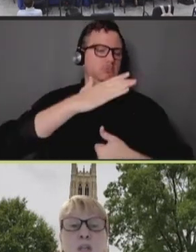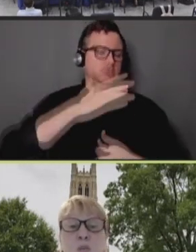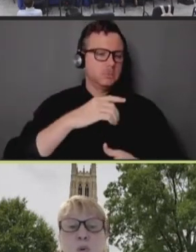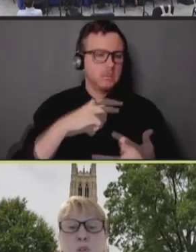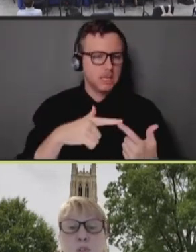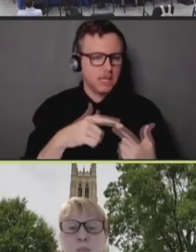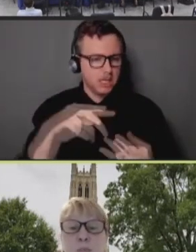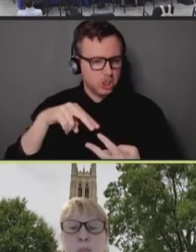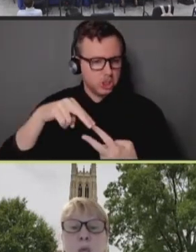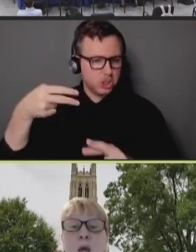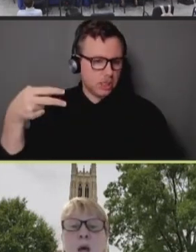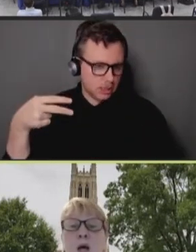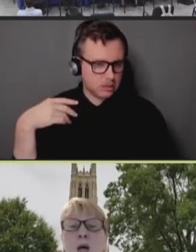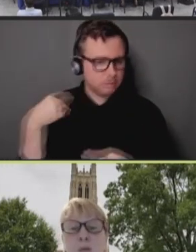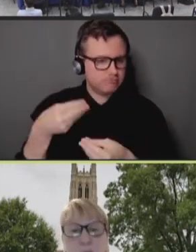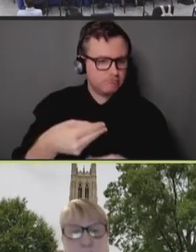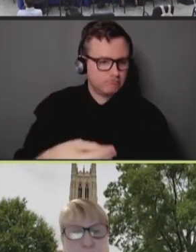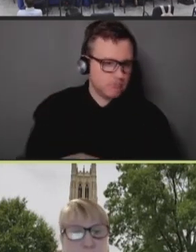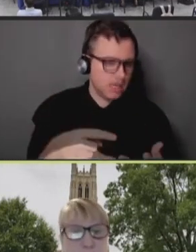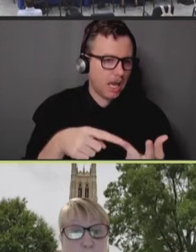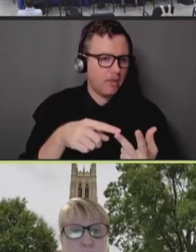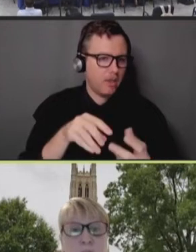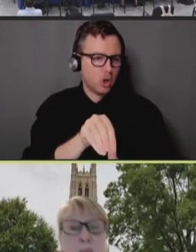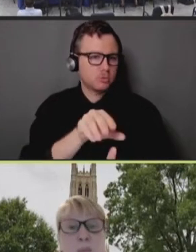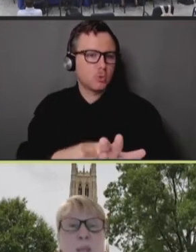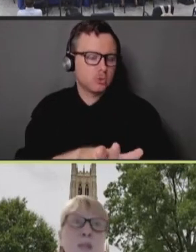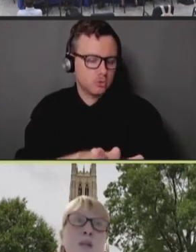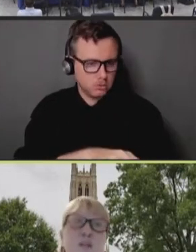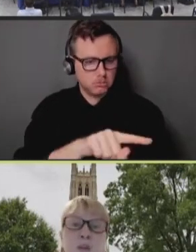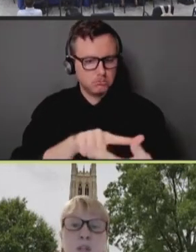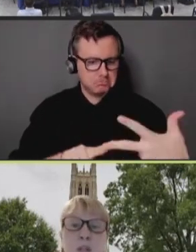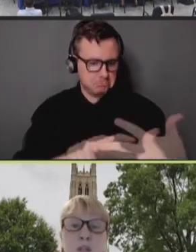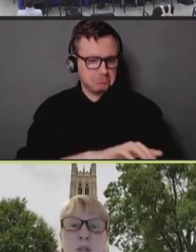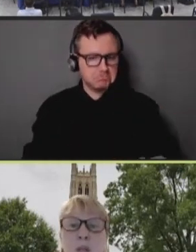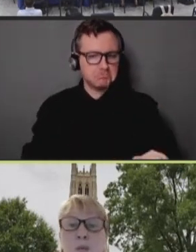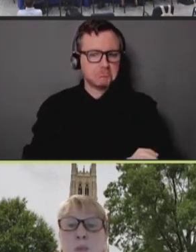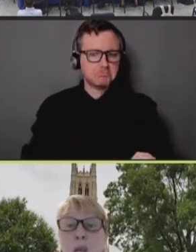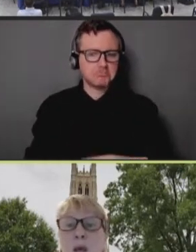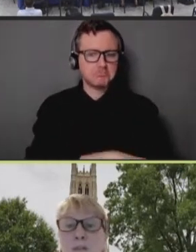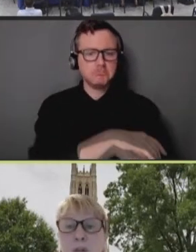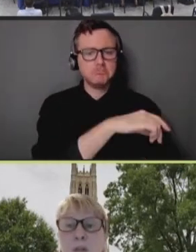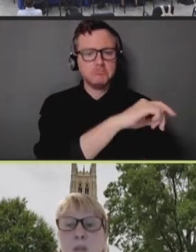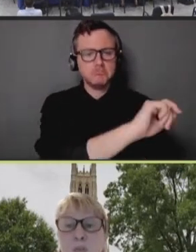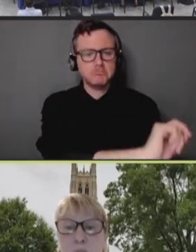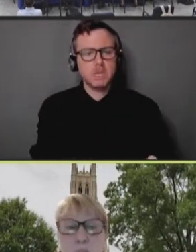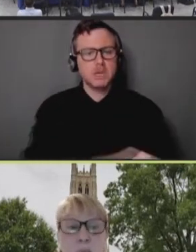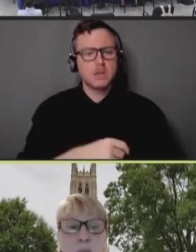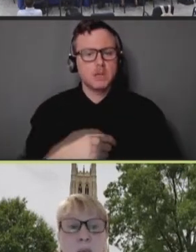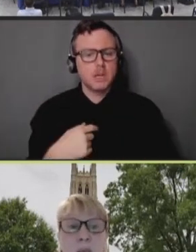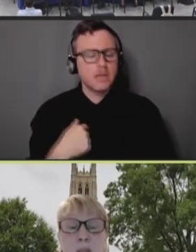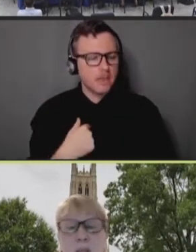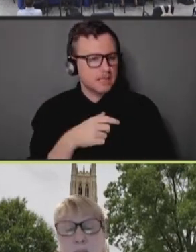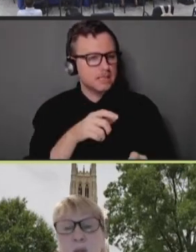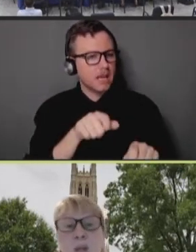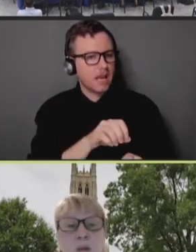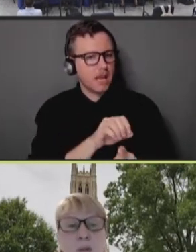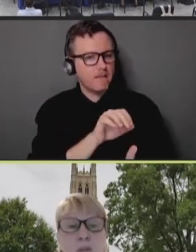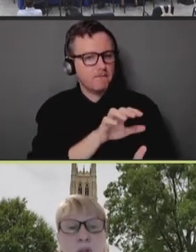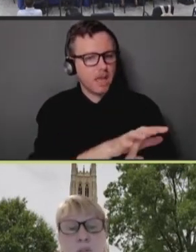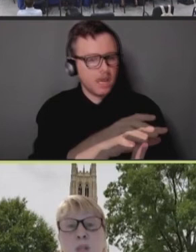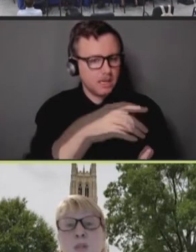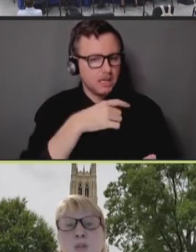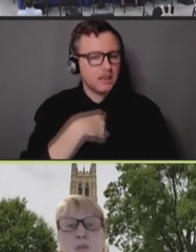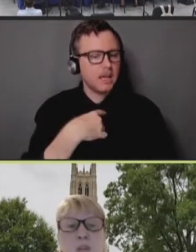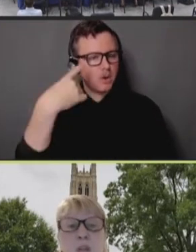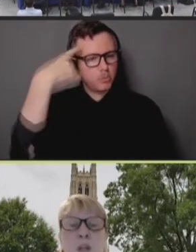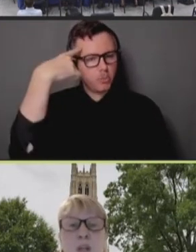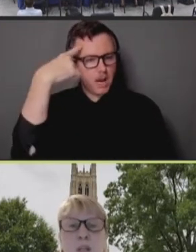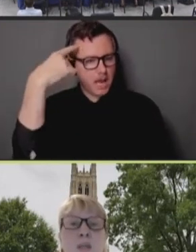exposures because many such factors may affect immunity and the brain vulnerability to infection.